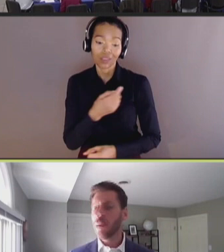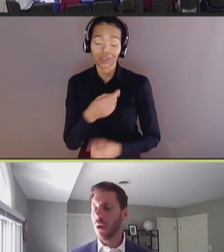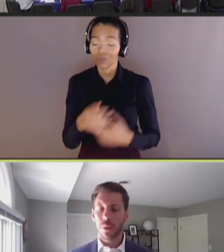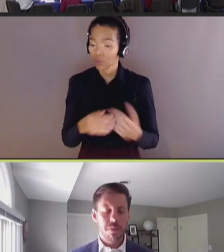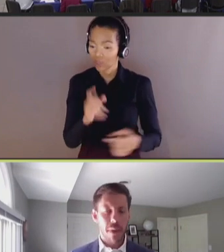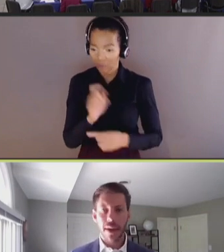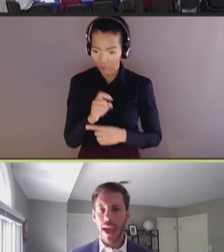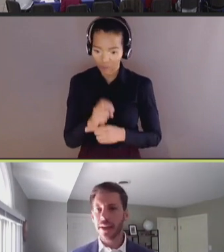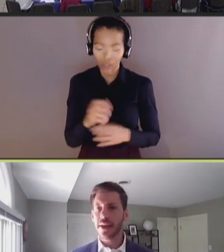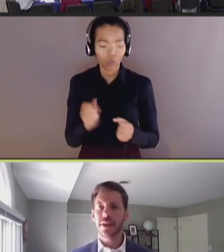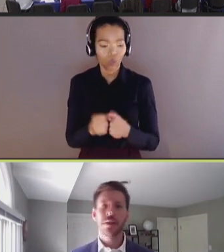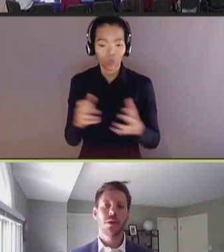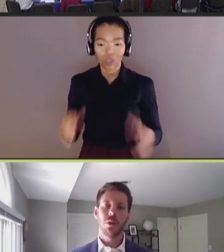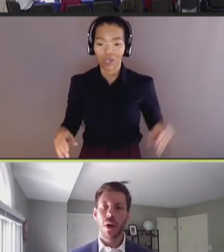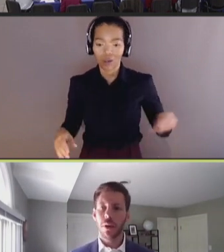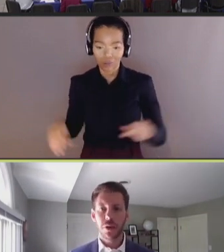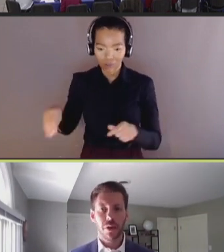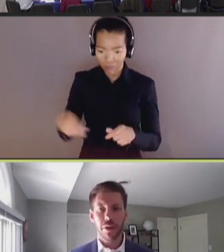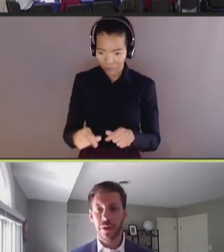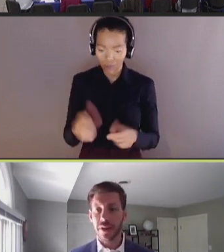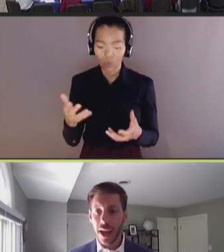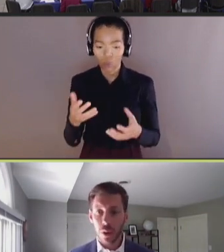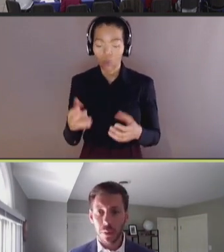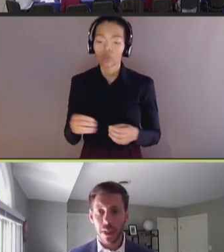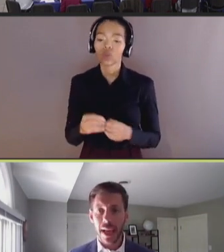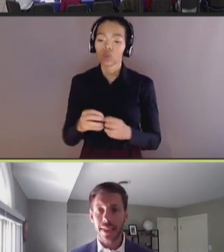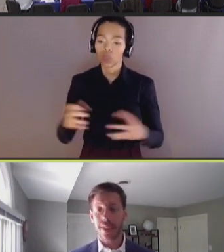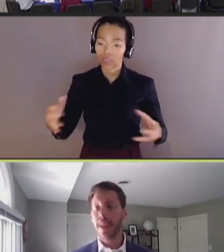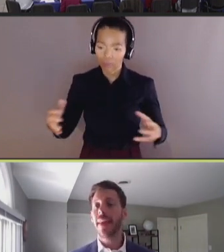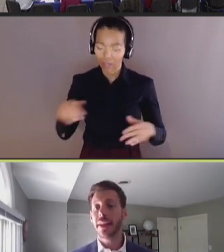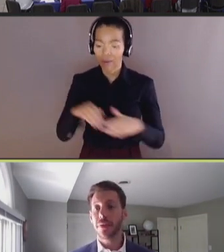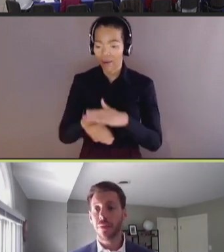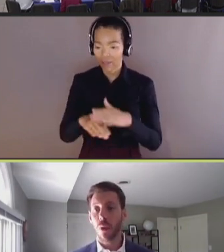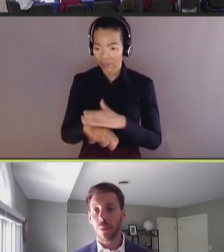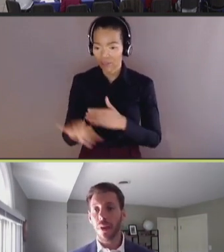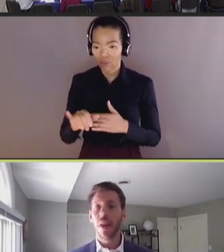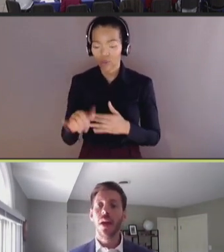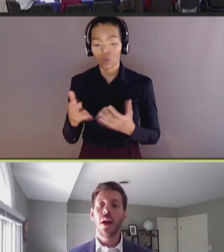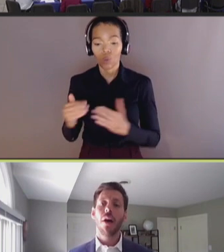We want to expand access. We want to ensure that there's equitable access and that it's affordable.